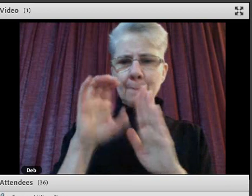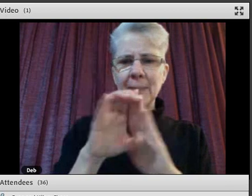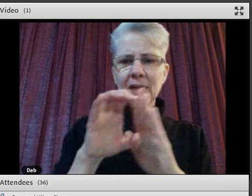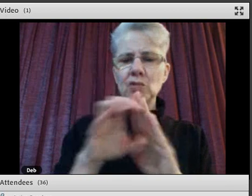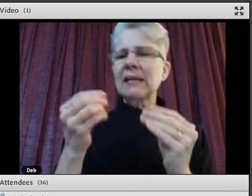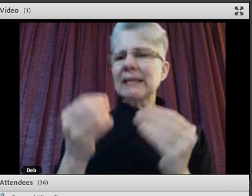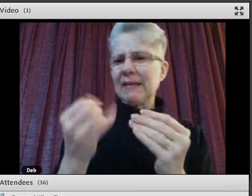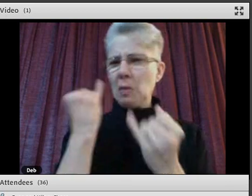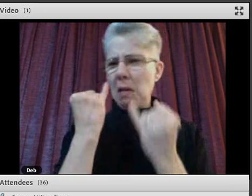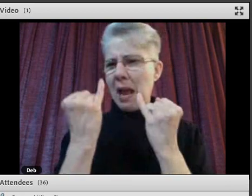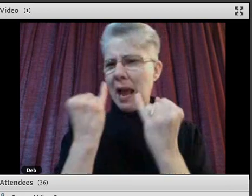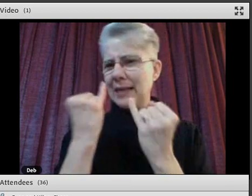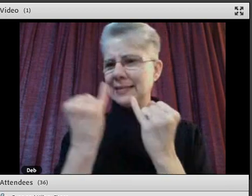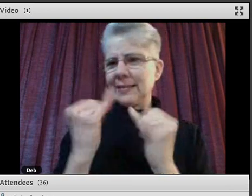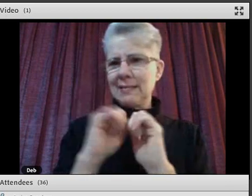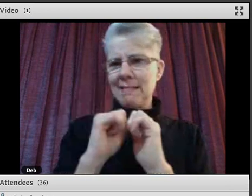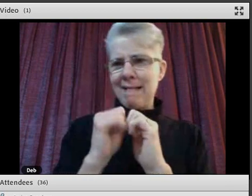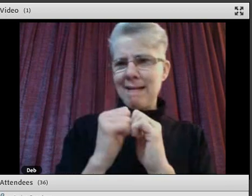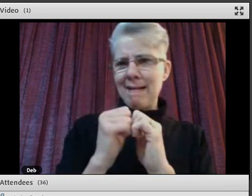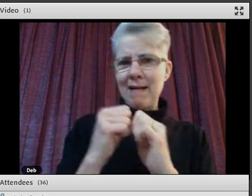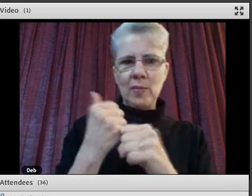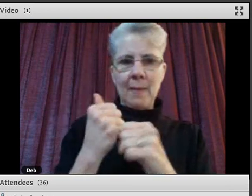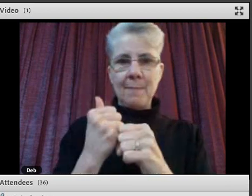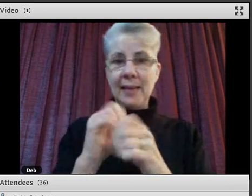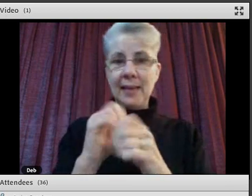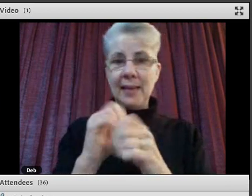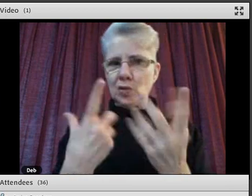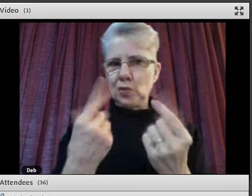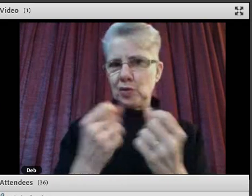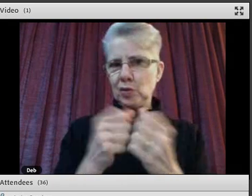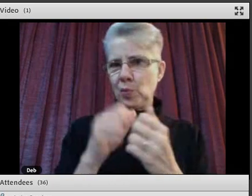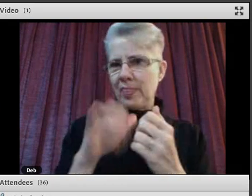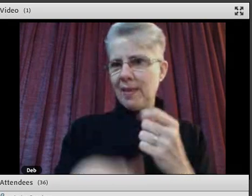just to give you guys some ideas of where we can go with all of this.